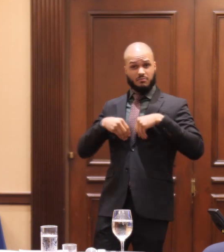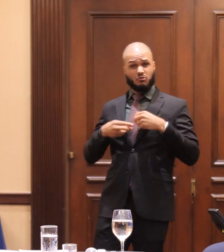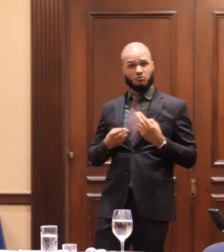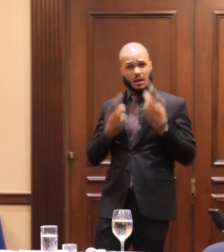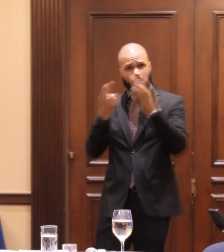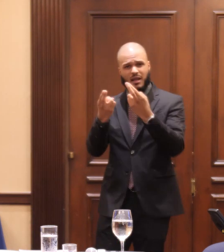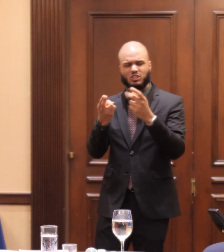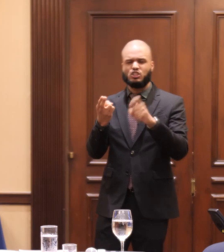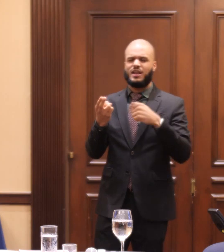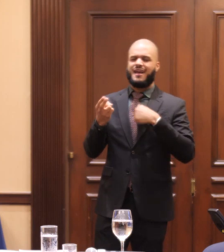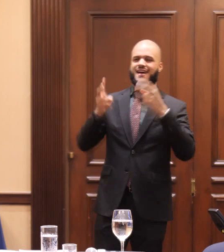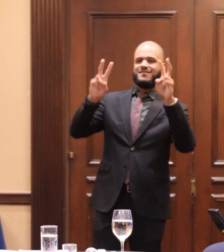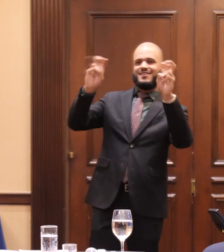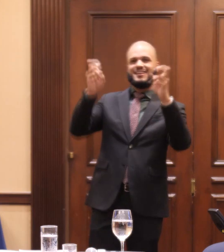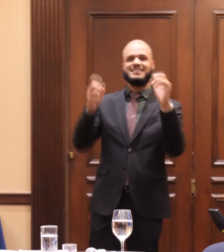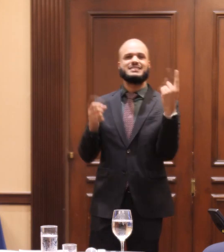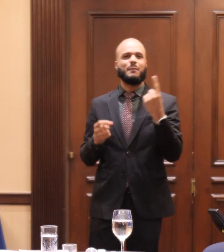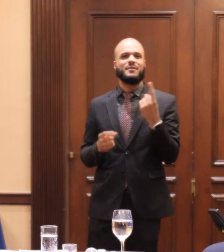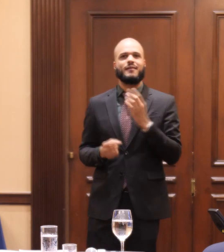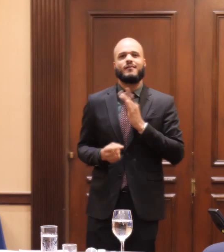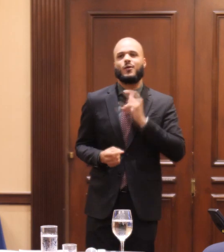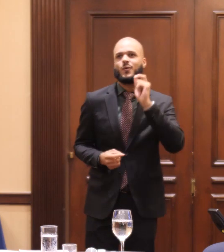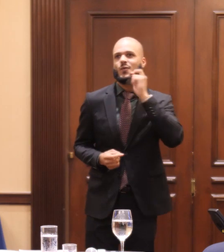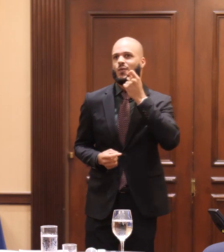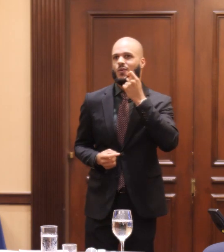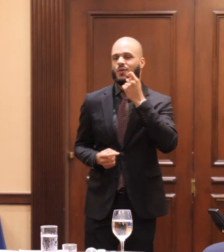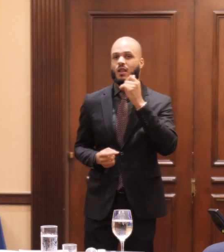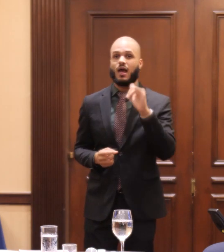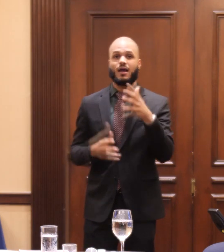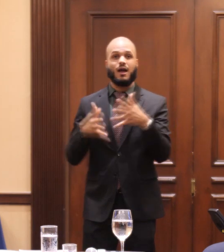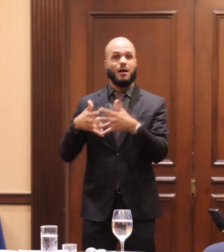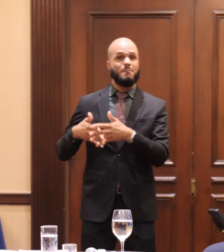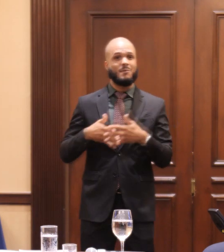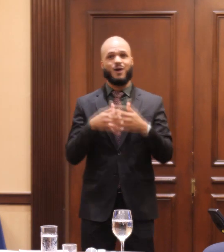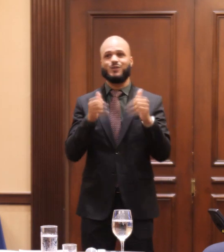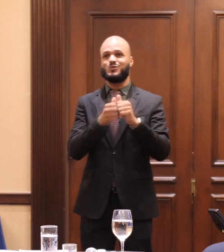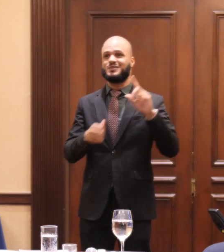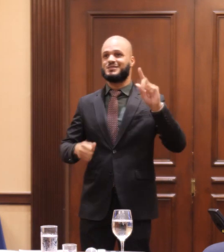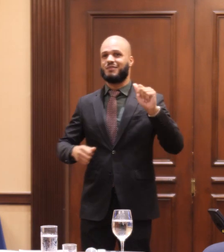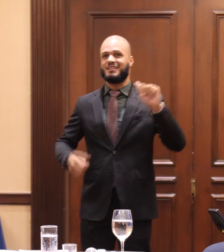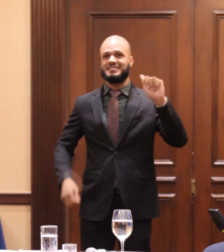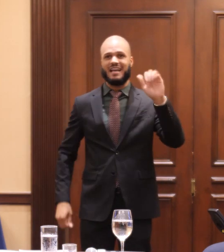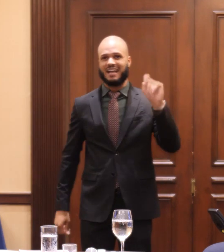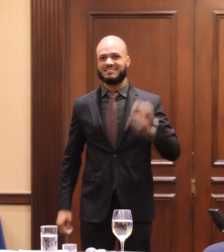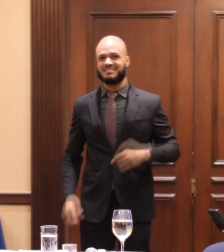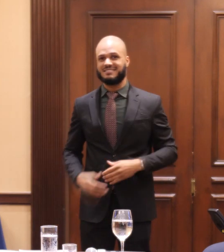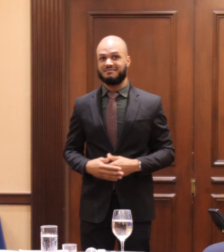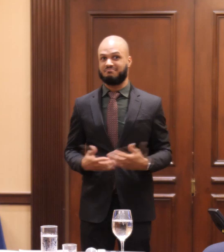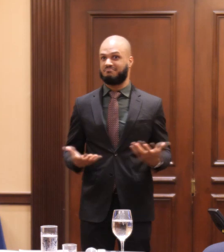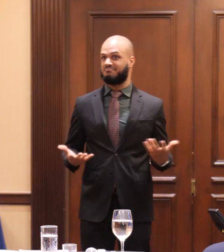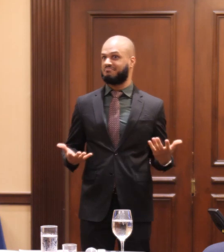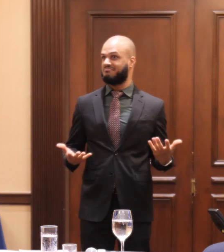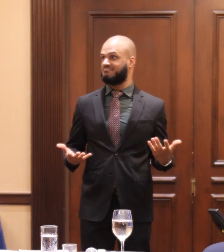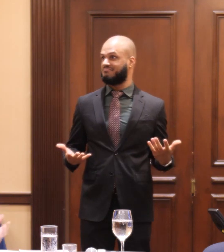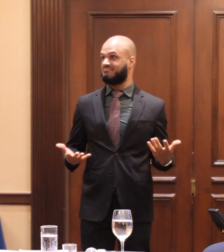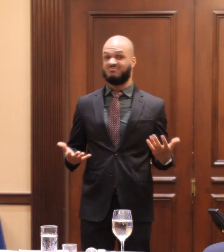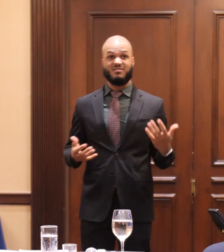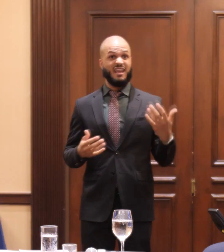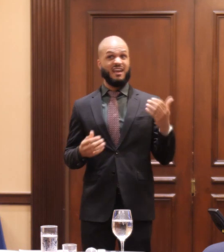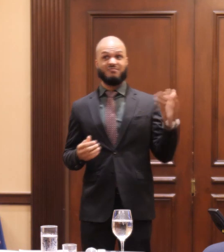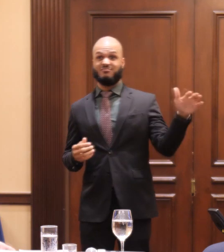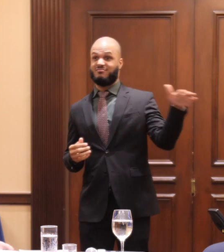something catchy, like Americans with Disabilities Act. Everybody liked it so that that